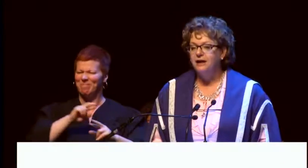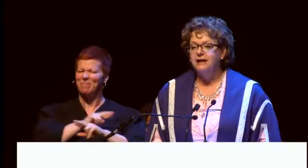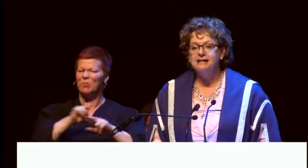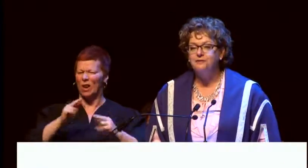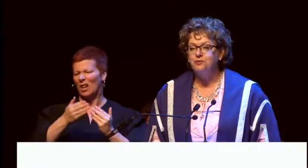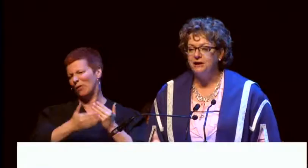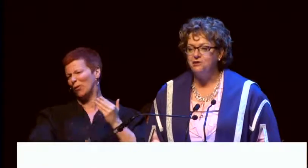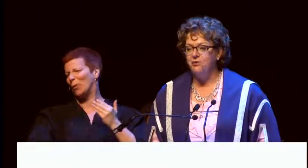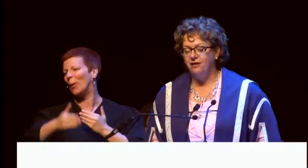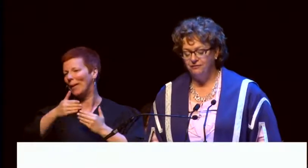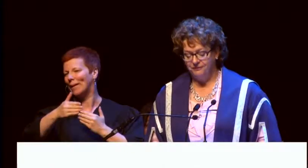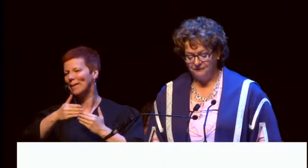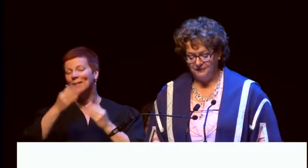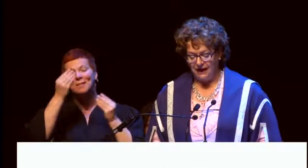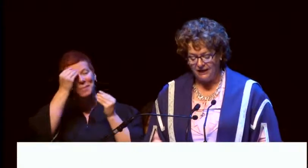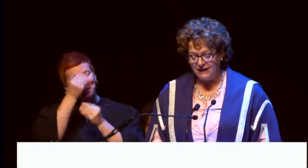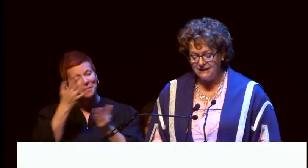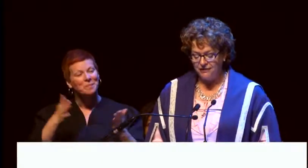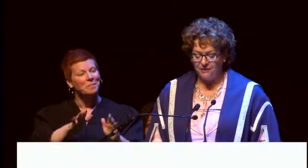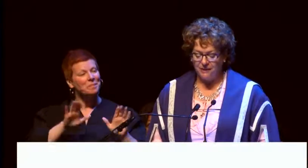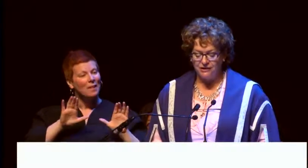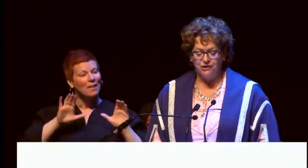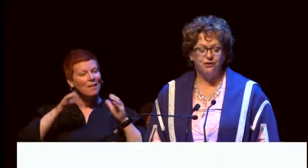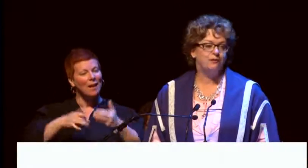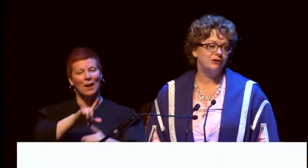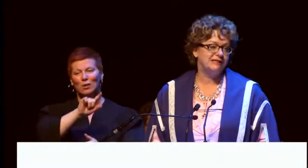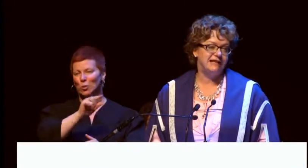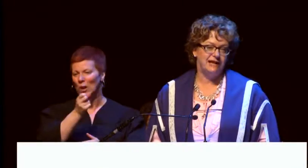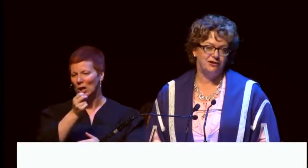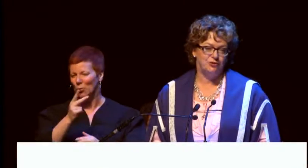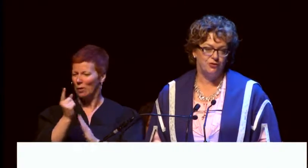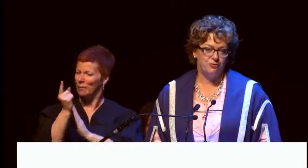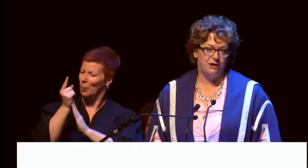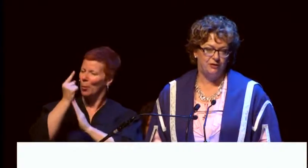CLASS OF 2012, I WOULD LIKE YOU TO THINK ABOUT YOUR FIRST DAY AT GEORGE BROWN.